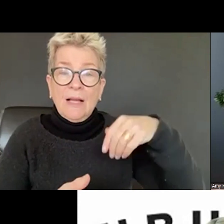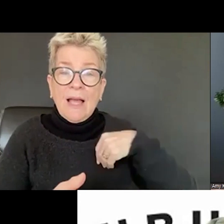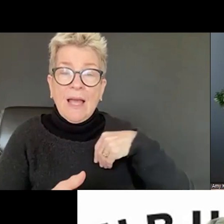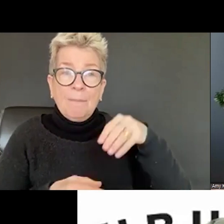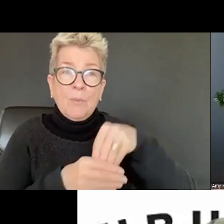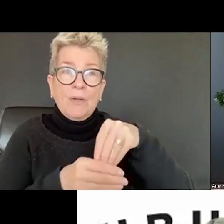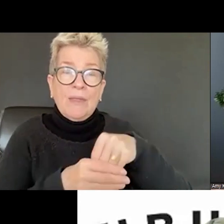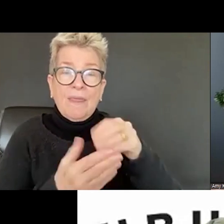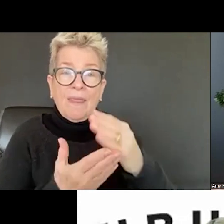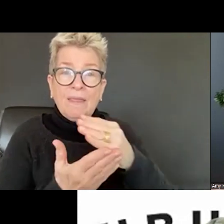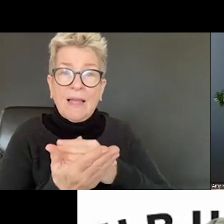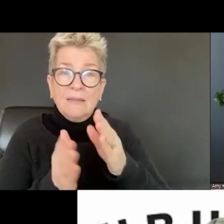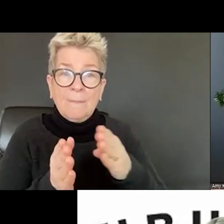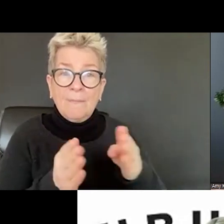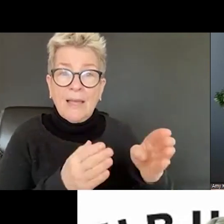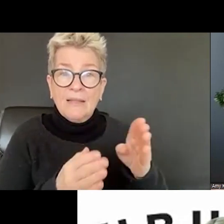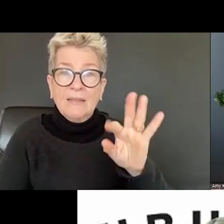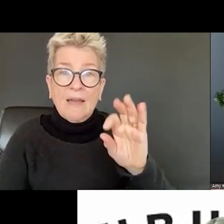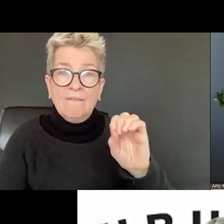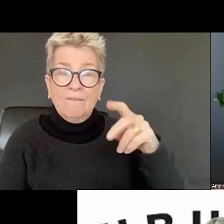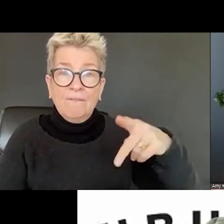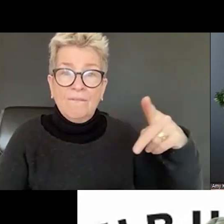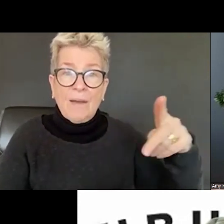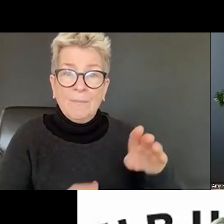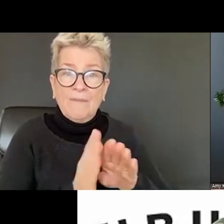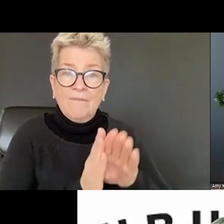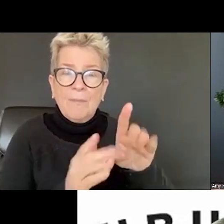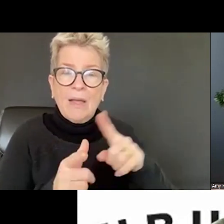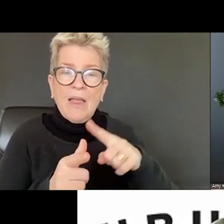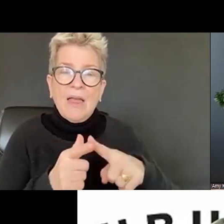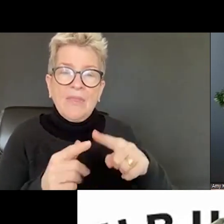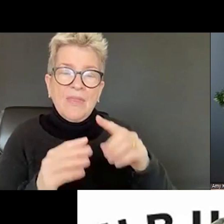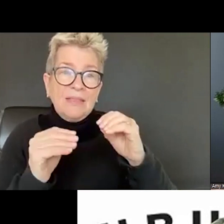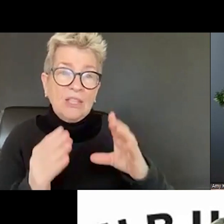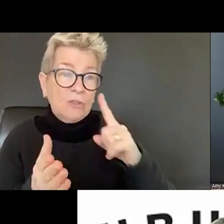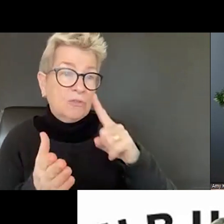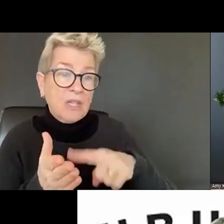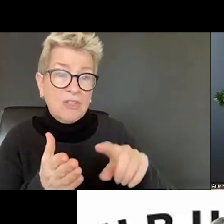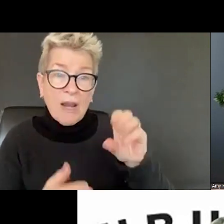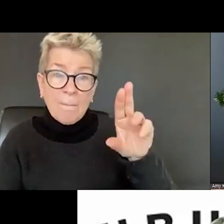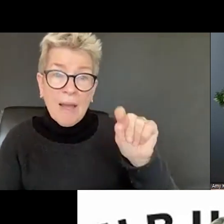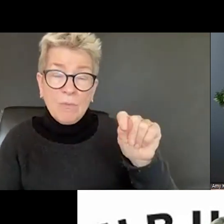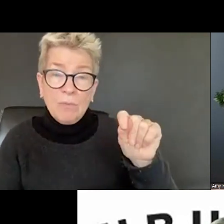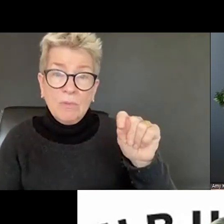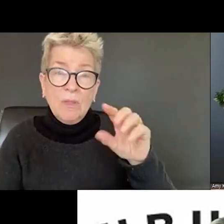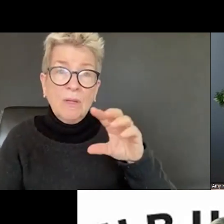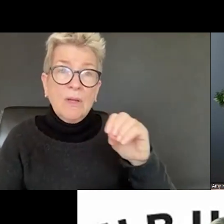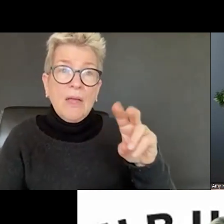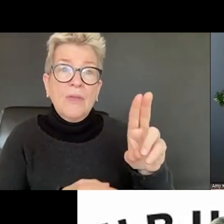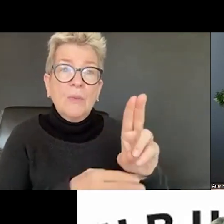been developed by Feb and so now teachers can check those out and use with their students um